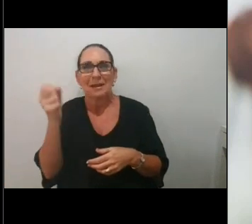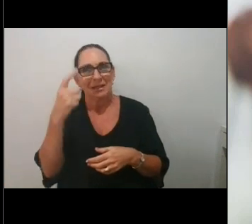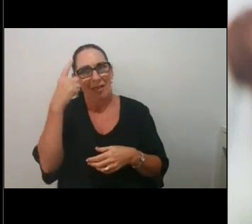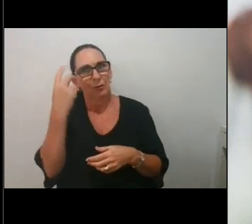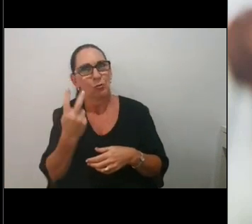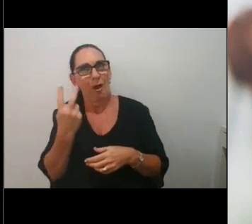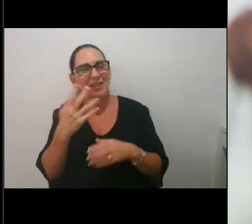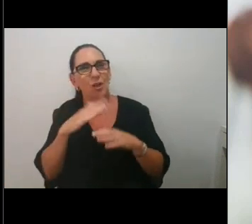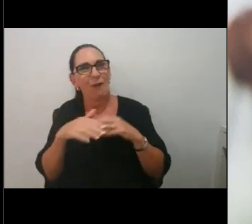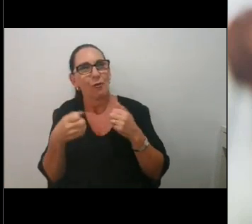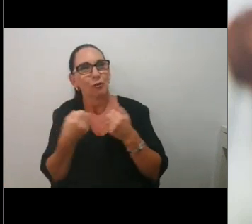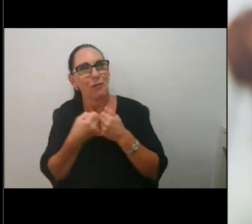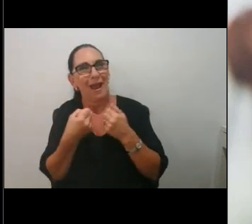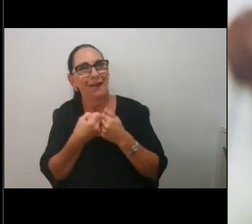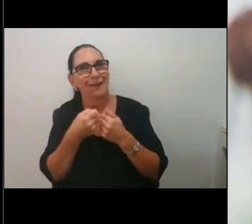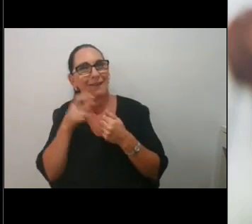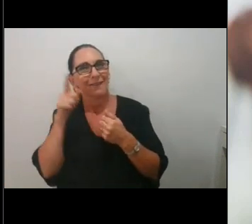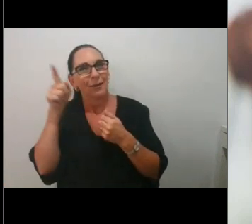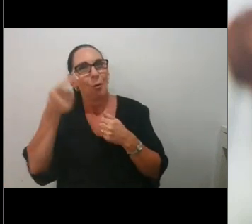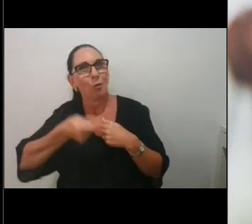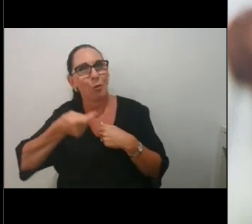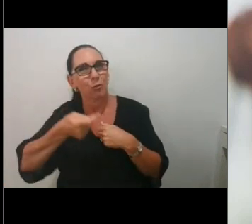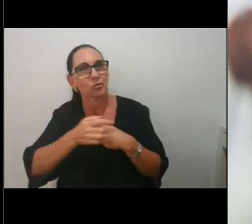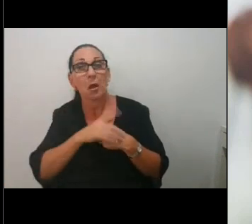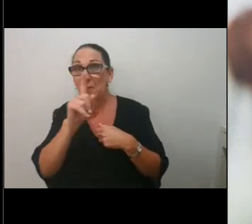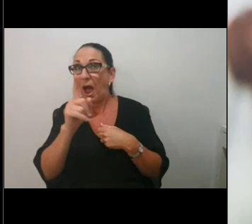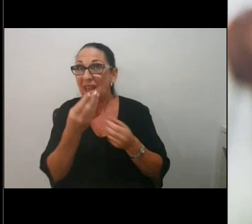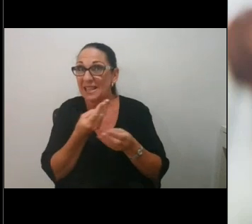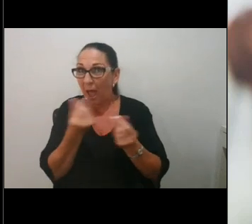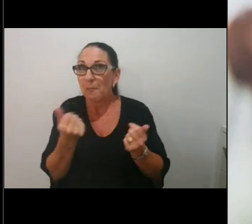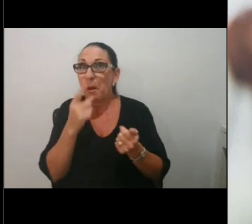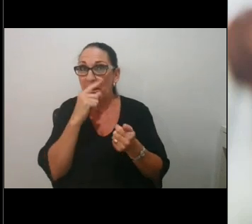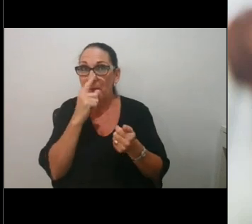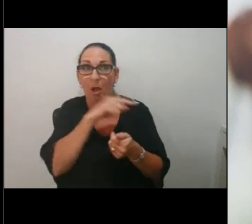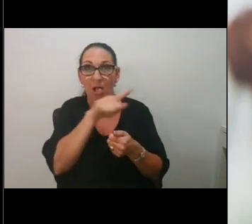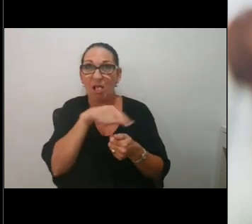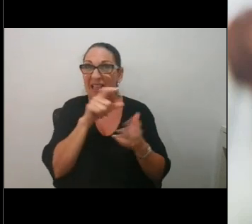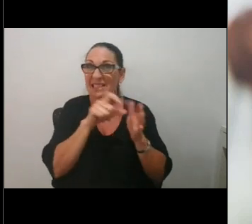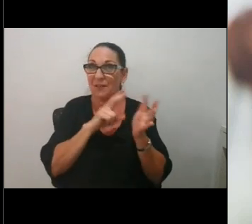for the order but we have had people and we do have people on orders who've got common assault